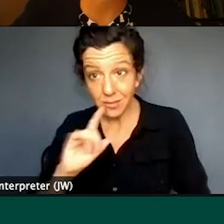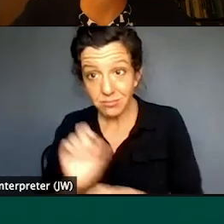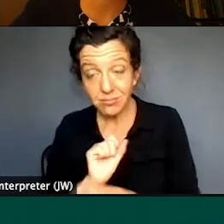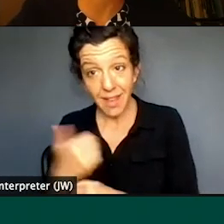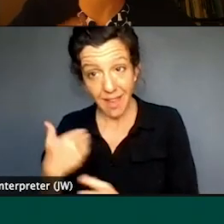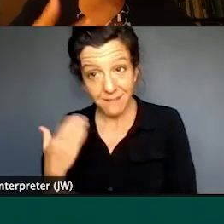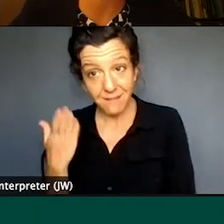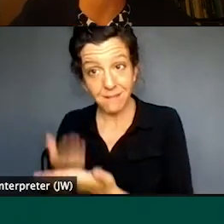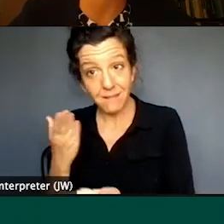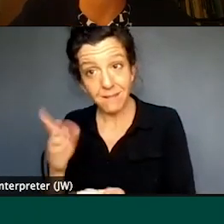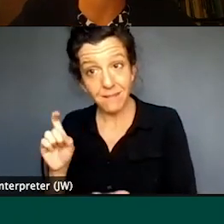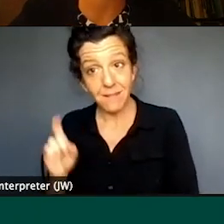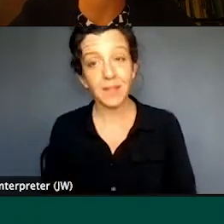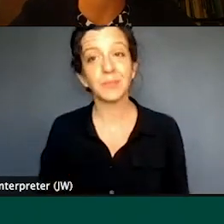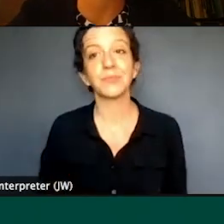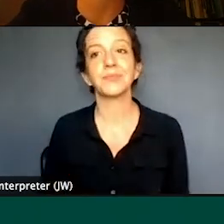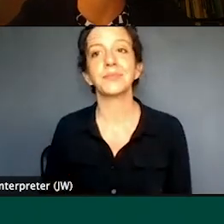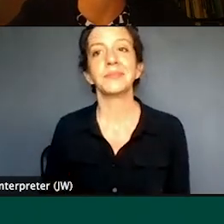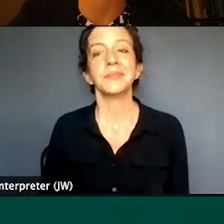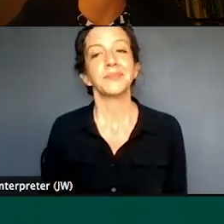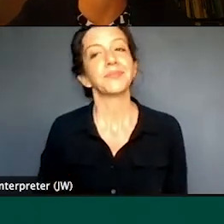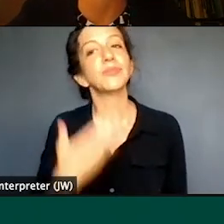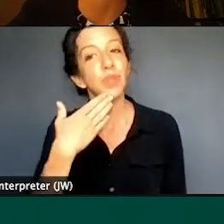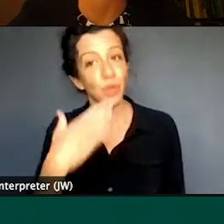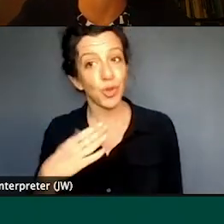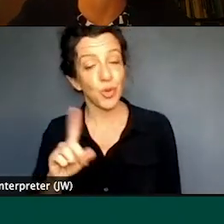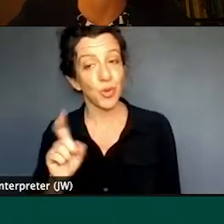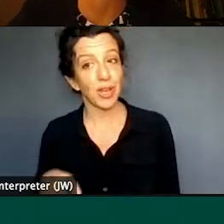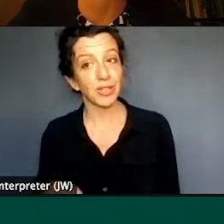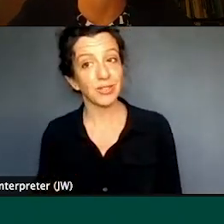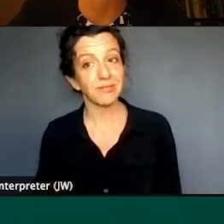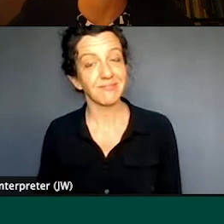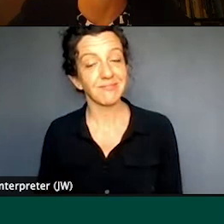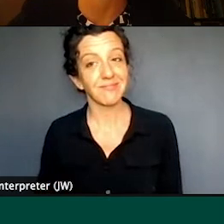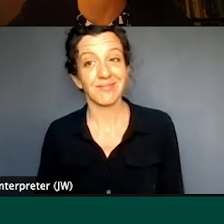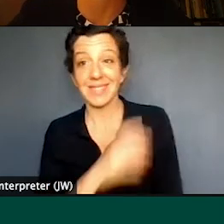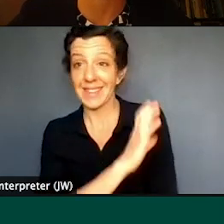or all of those additional costs to the department would be covered by license fees assessed on the clinics.